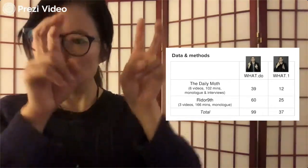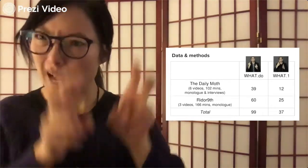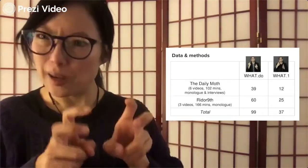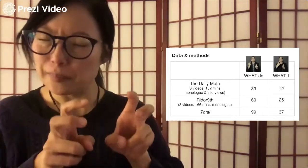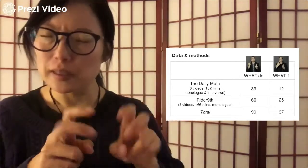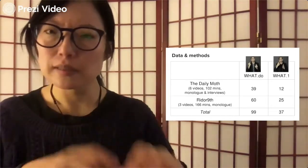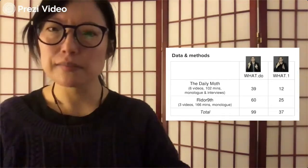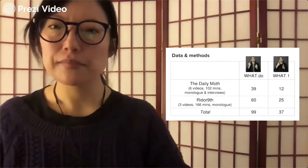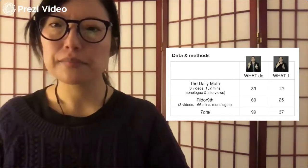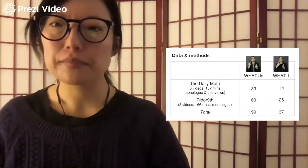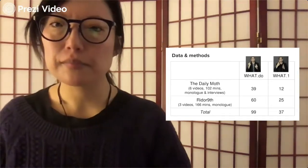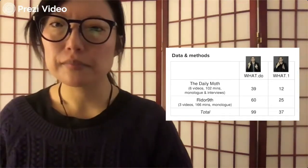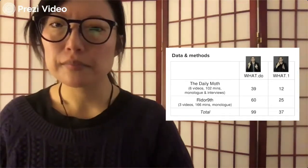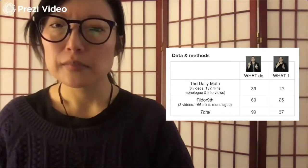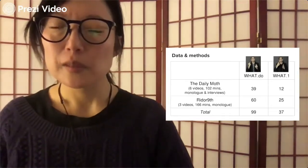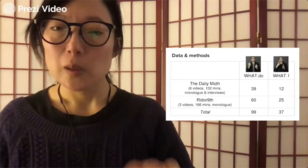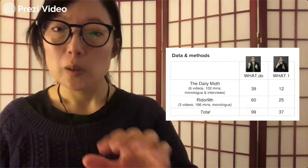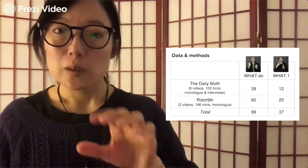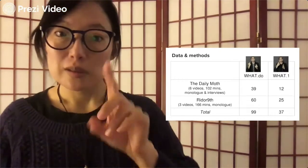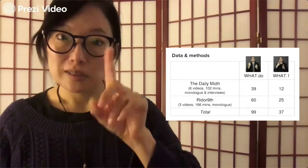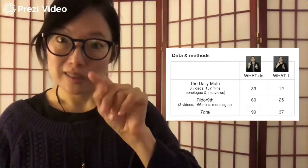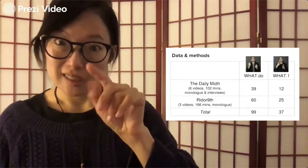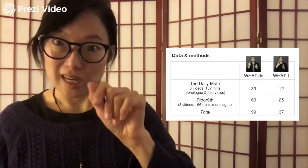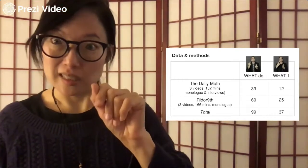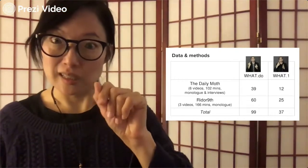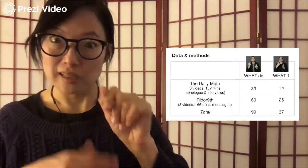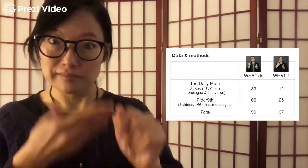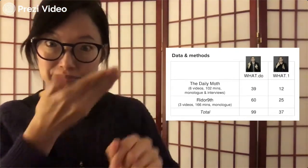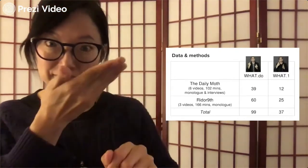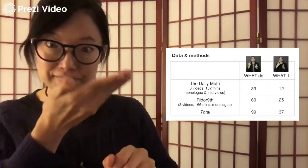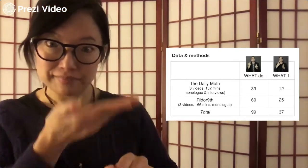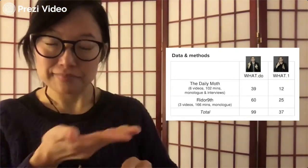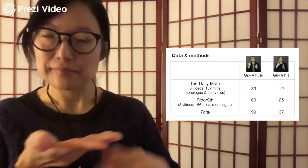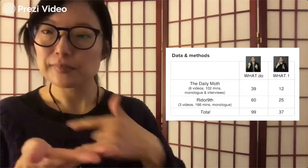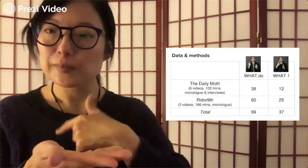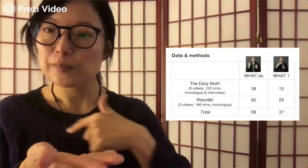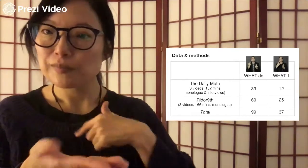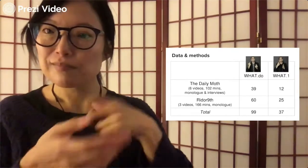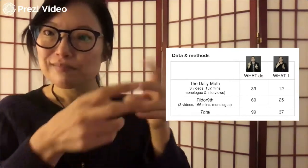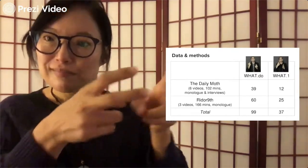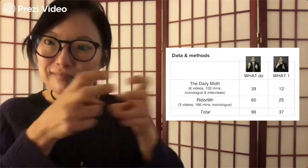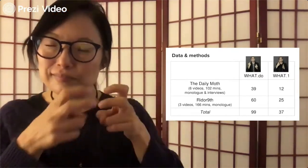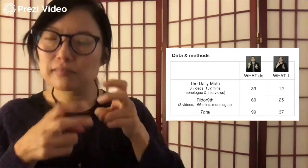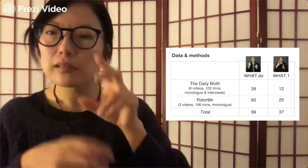posting on various topics. As you can see from the slide, our